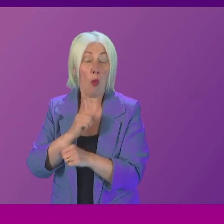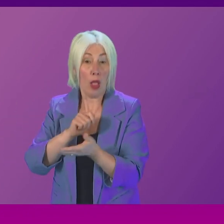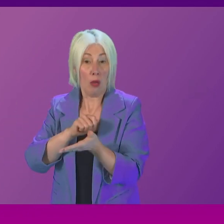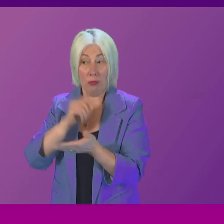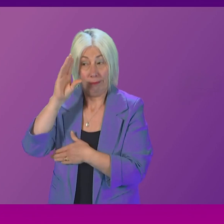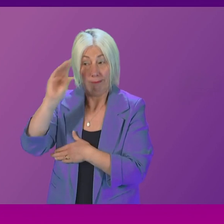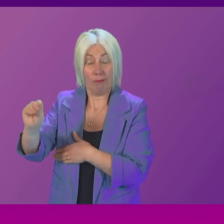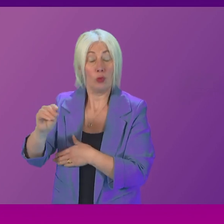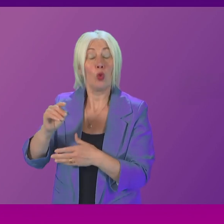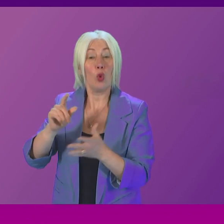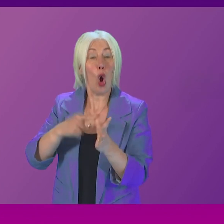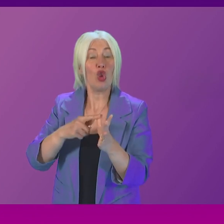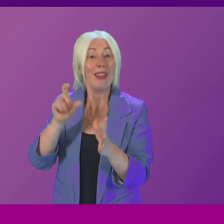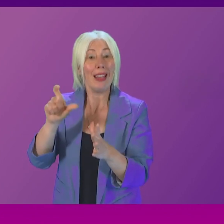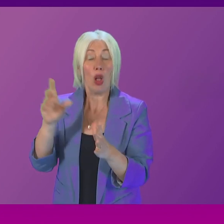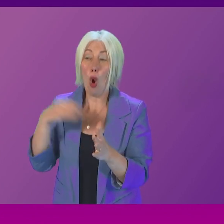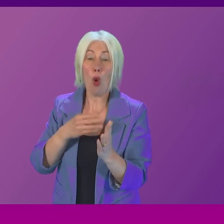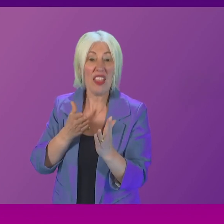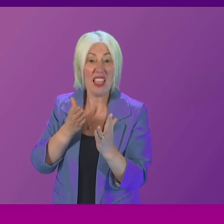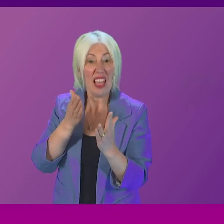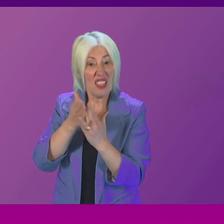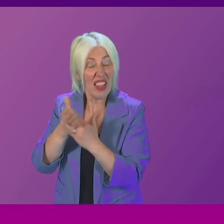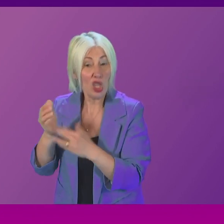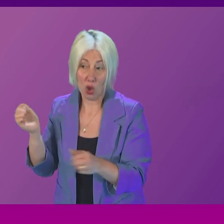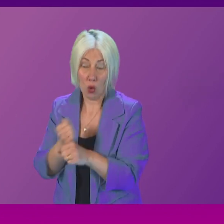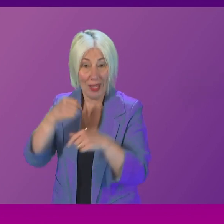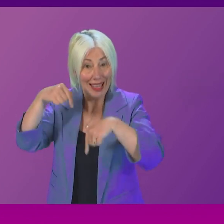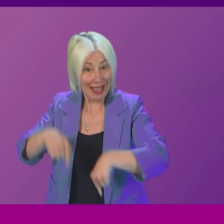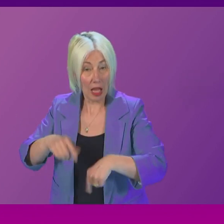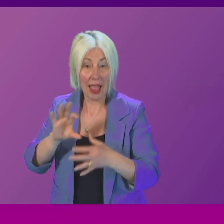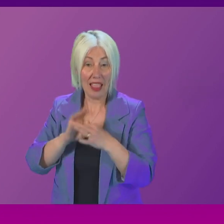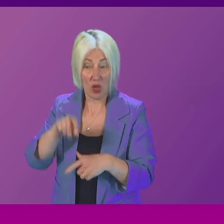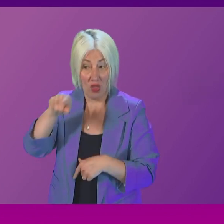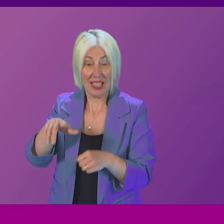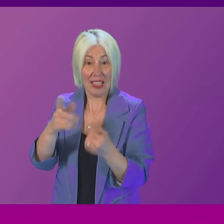the details of all the interventions that we are taking forward in relation to that particular issue.